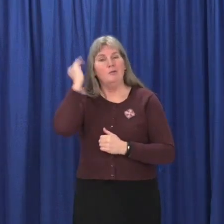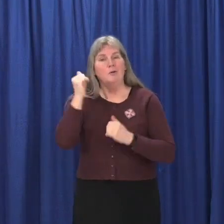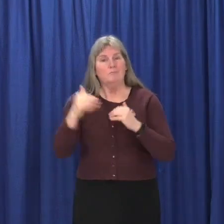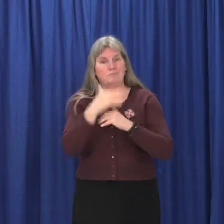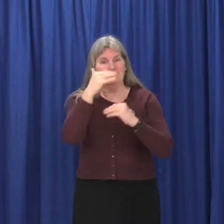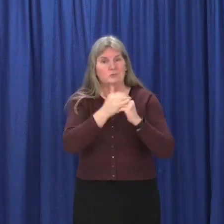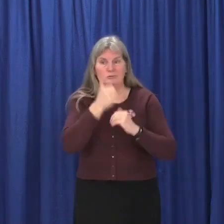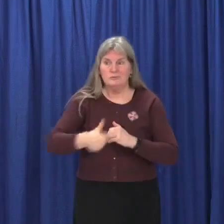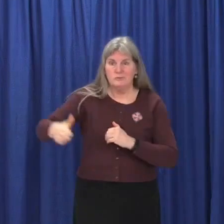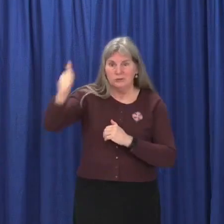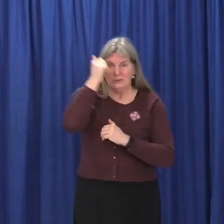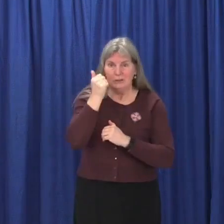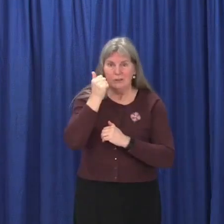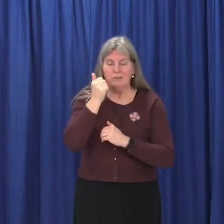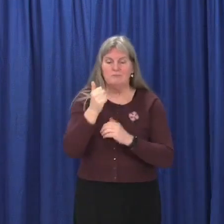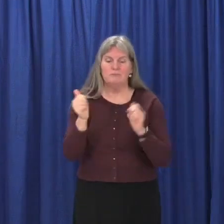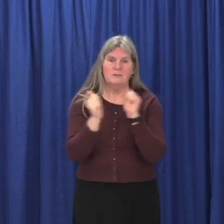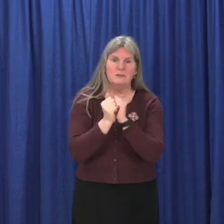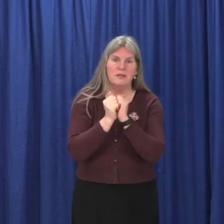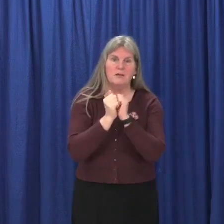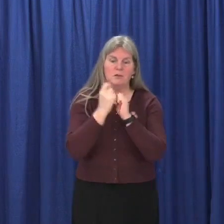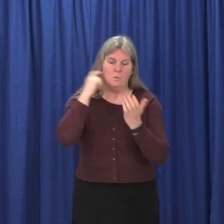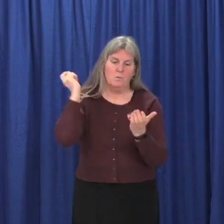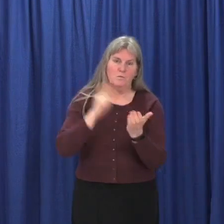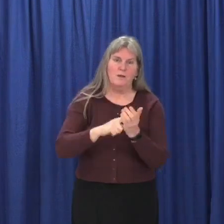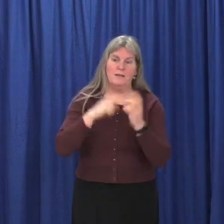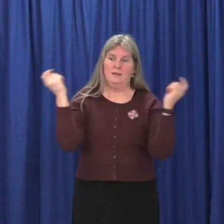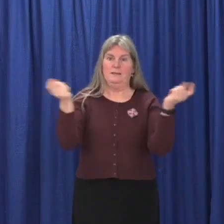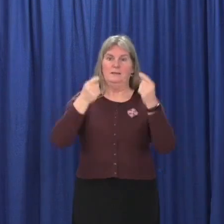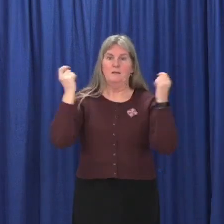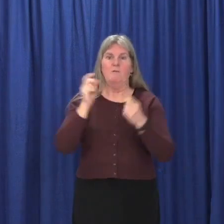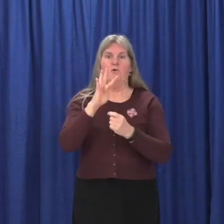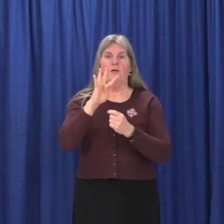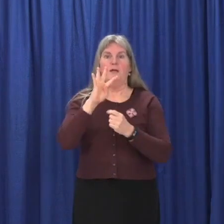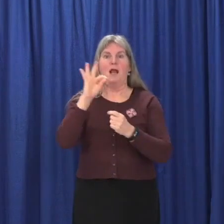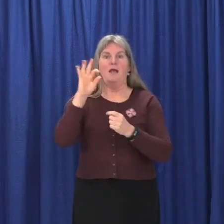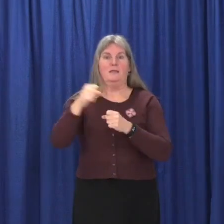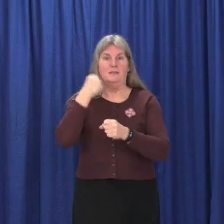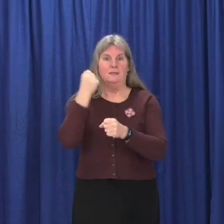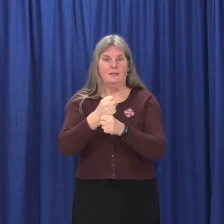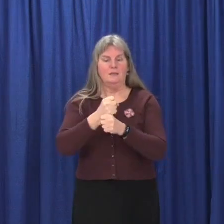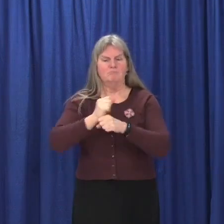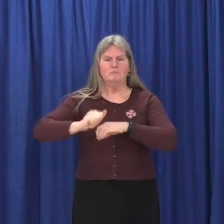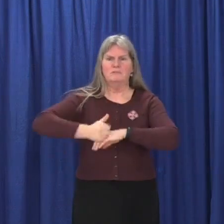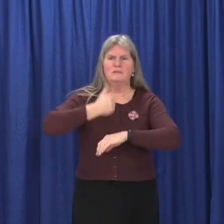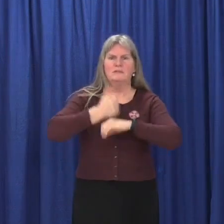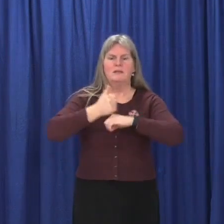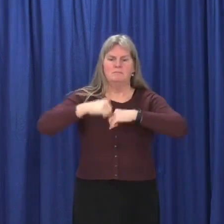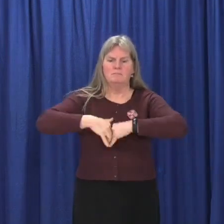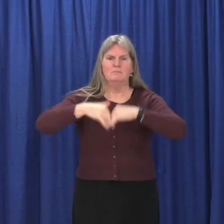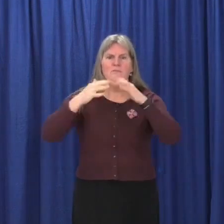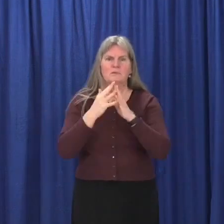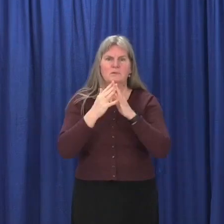of Together Today for Our Children Tomorrow by formally establishing a Yukon First Nations